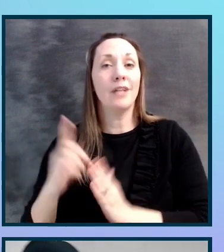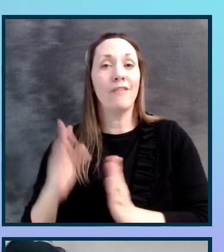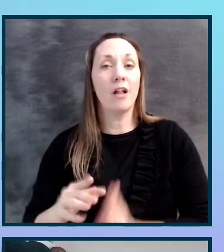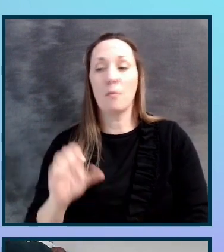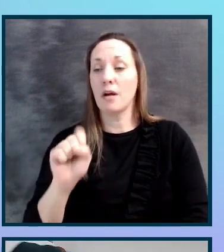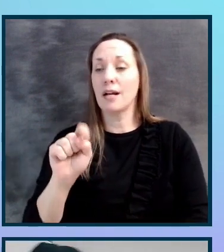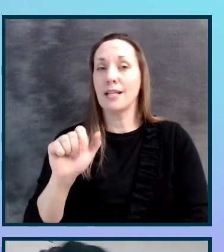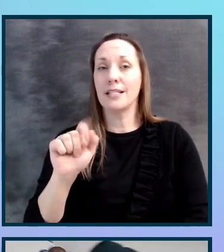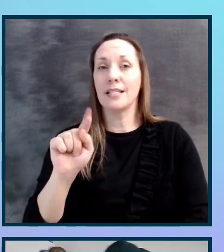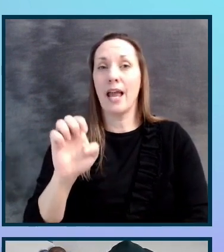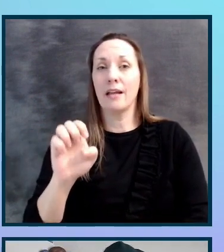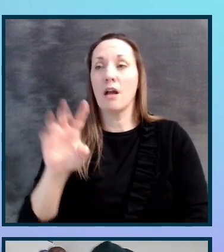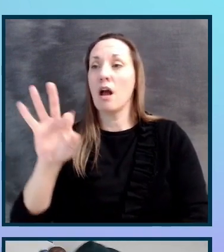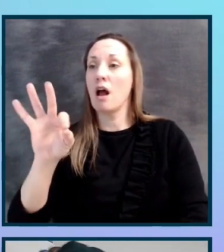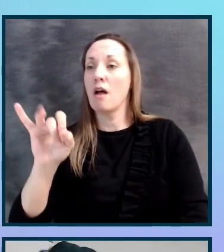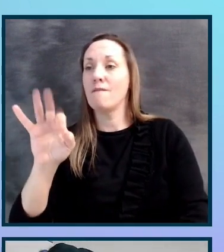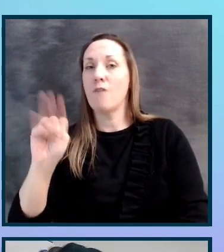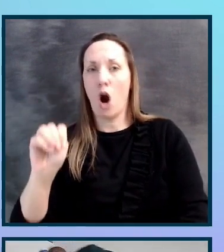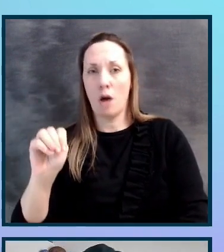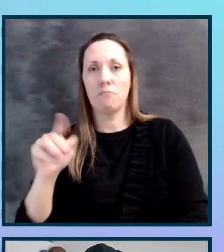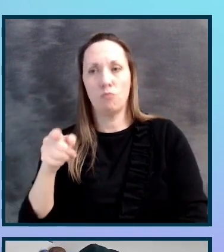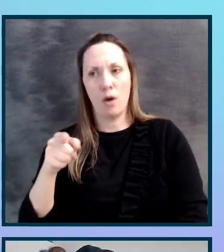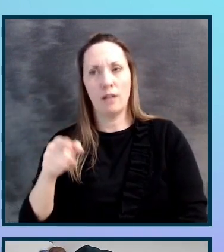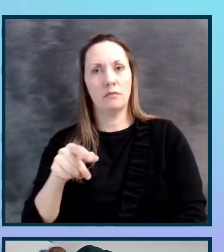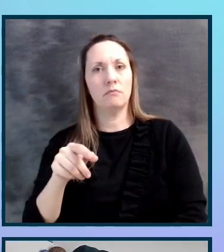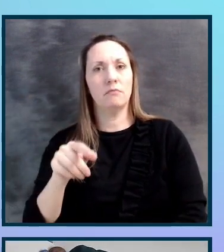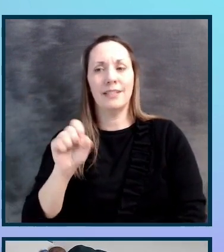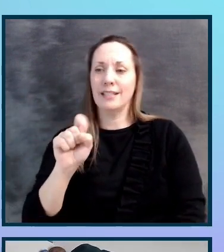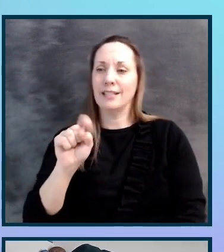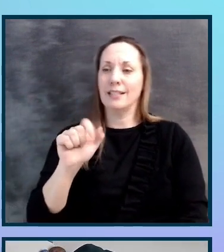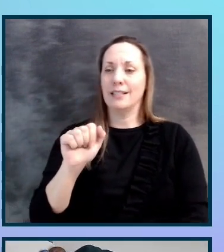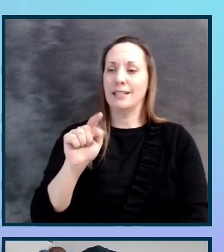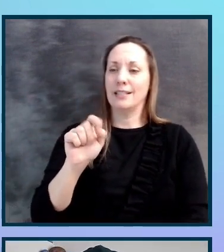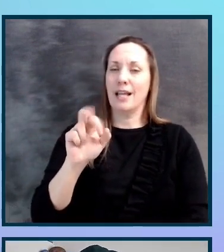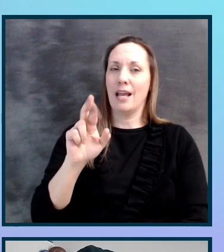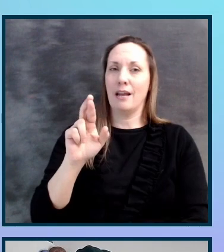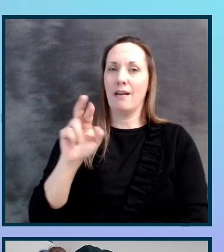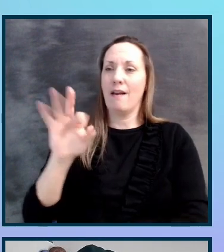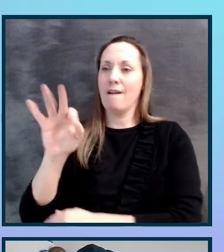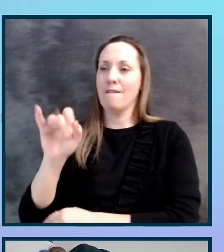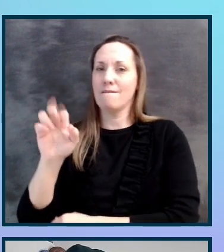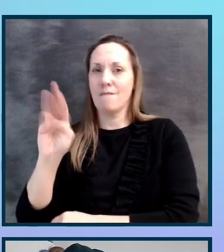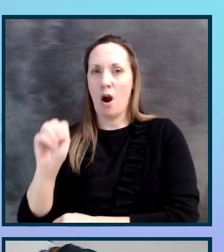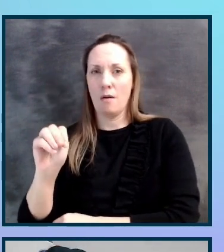I went directly to statefarm.com. Funny story, I'm from Normal, Illinois, so you can make your jokes all you want right now,